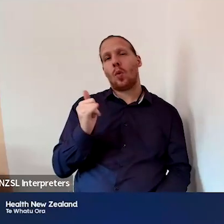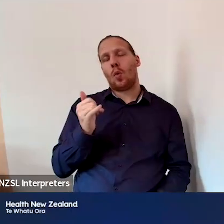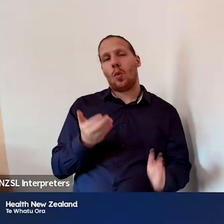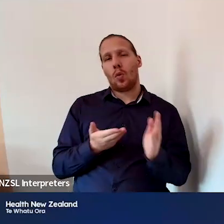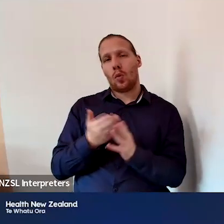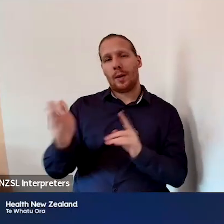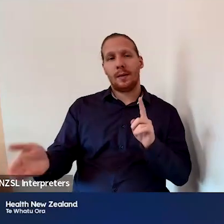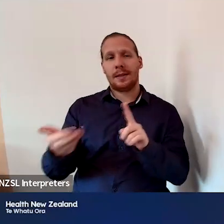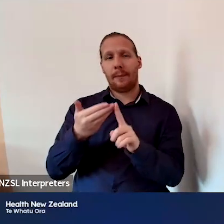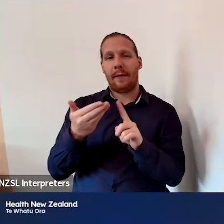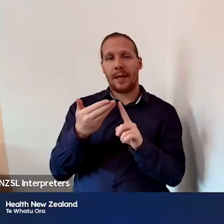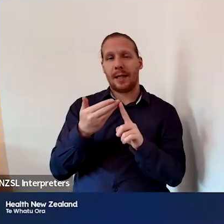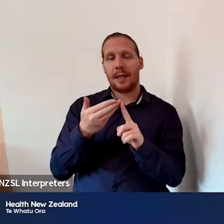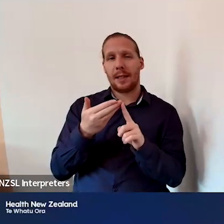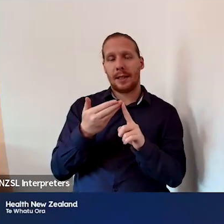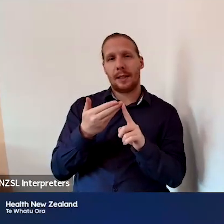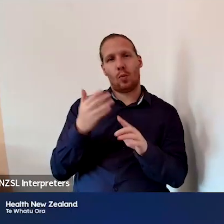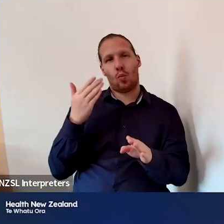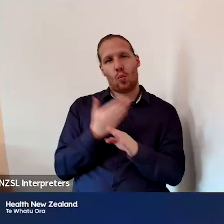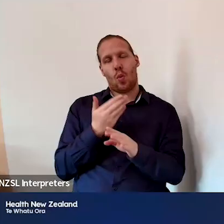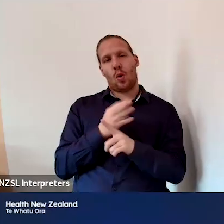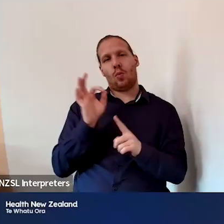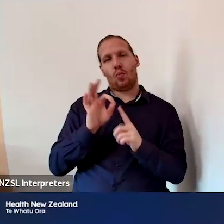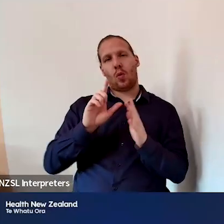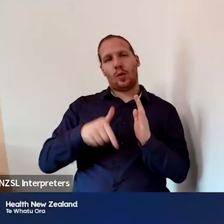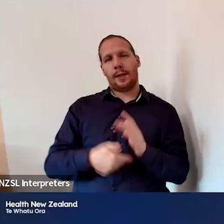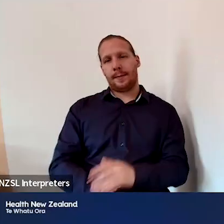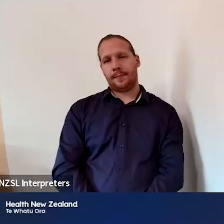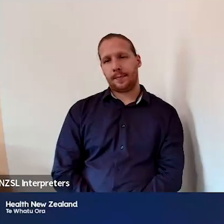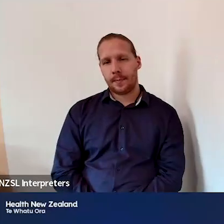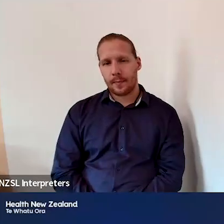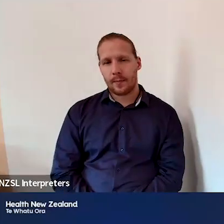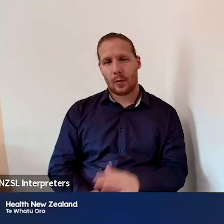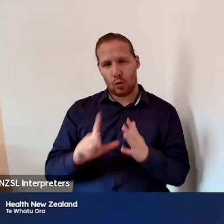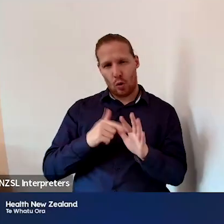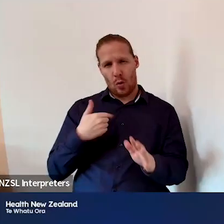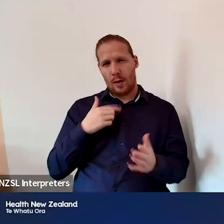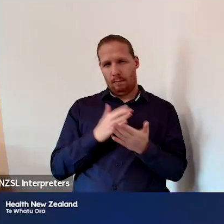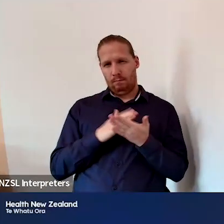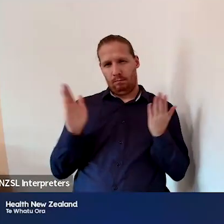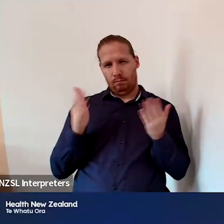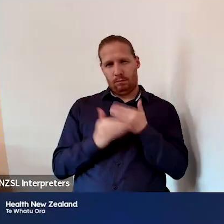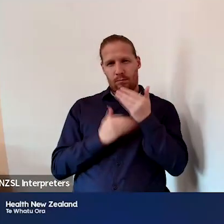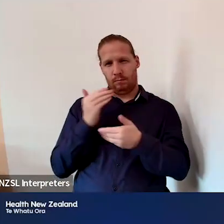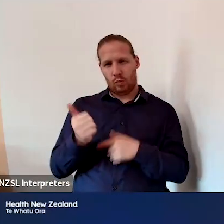reaching out to specific pieces of work. John, did I describe that? All right.